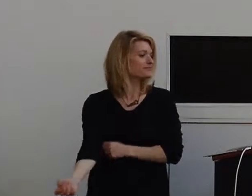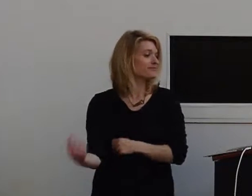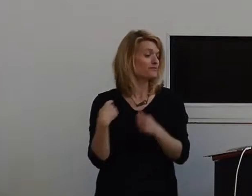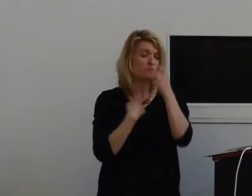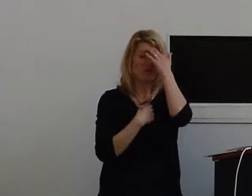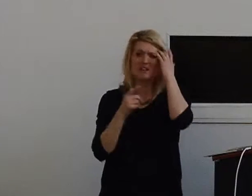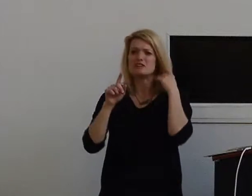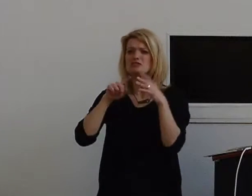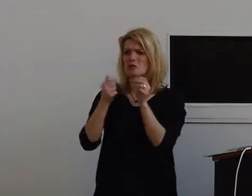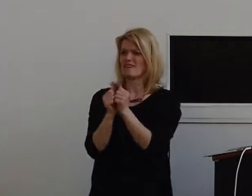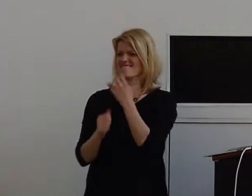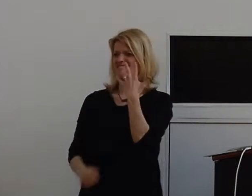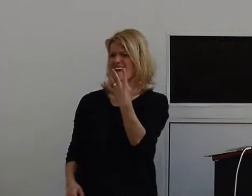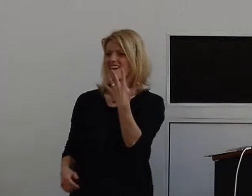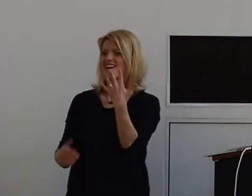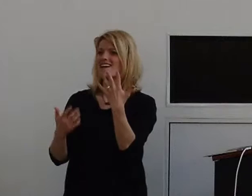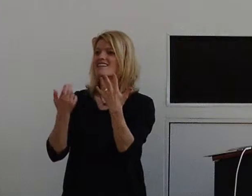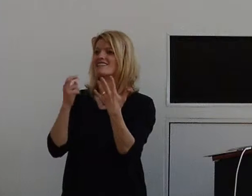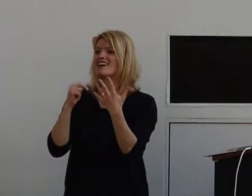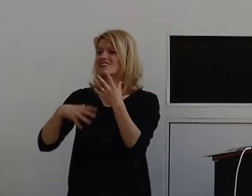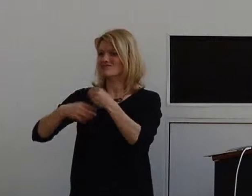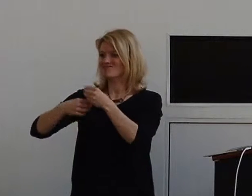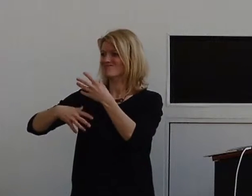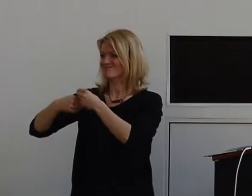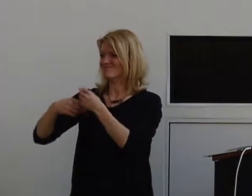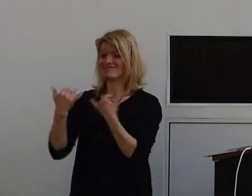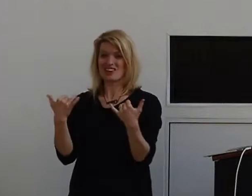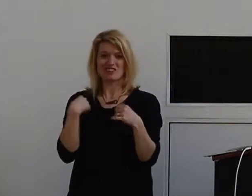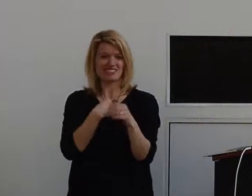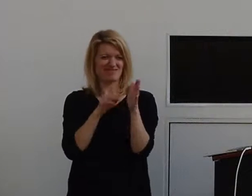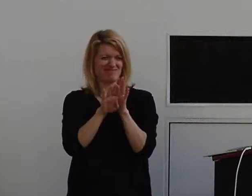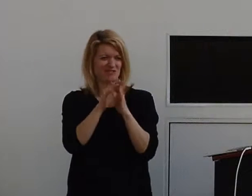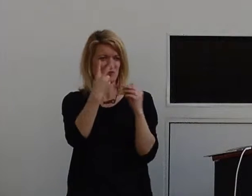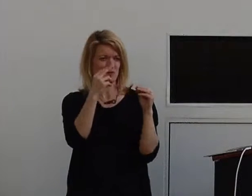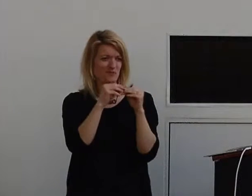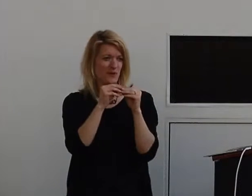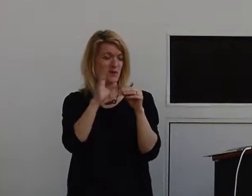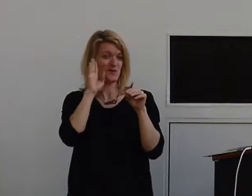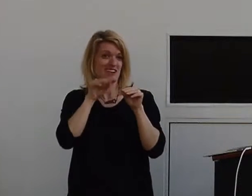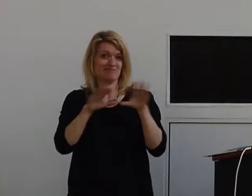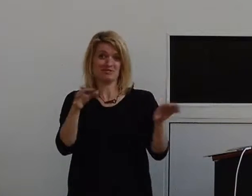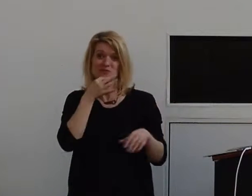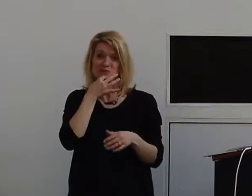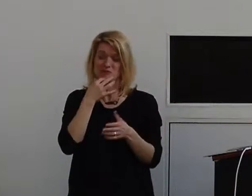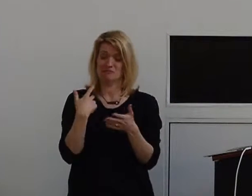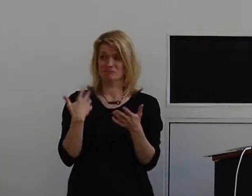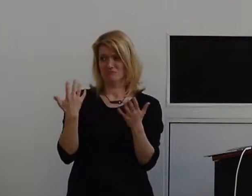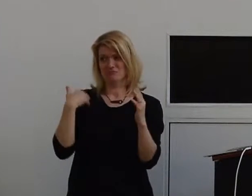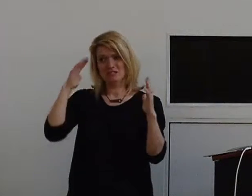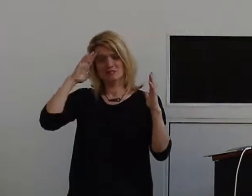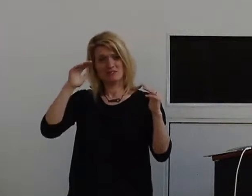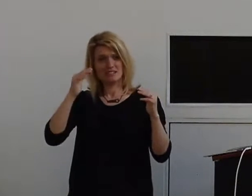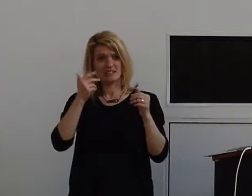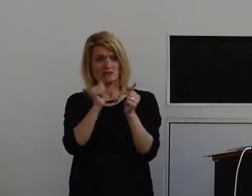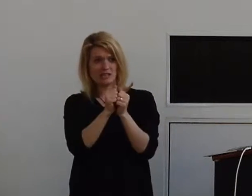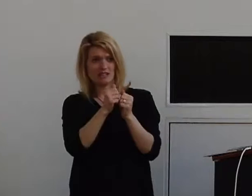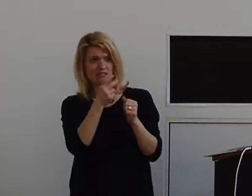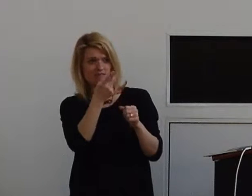about our storybook apps. We have five now, and we have two more that will be released soon,